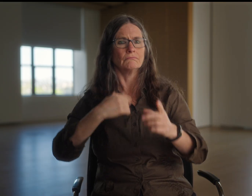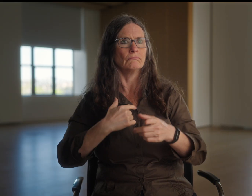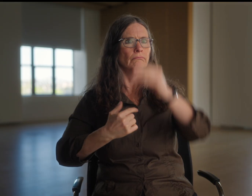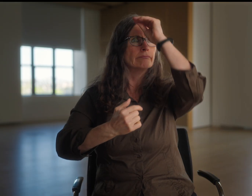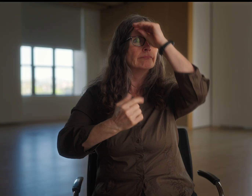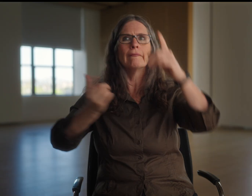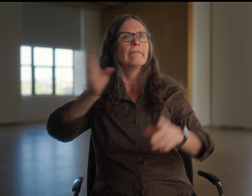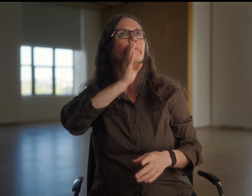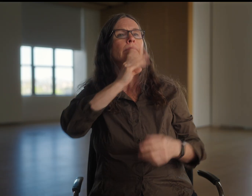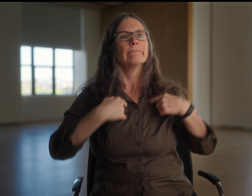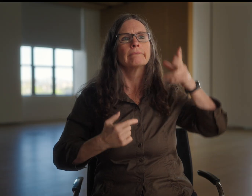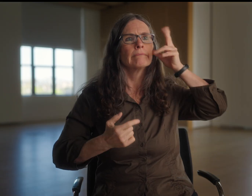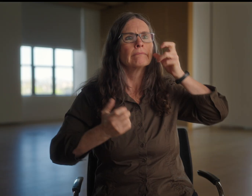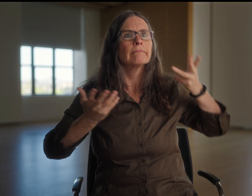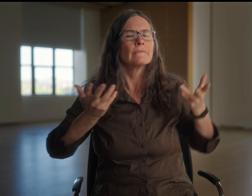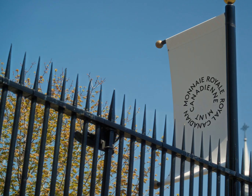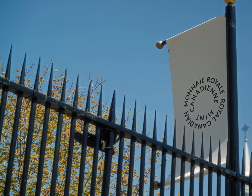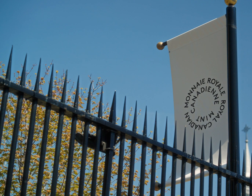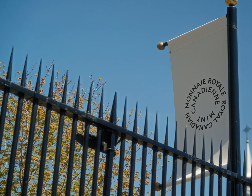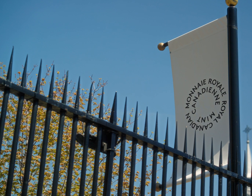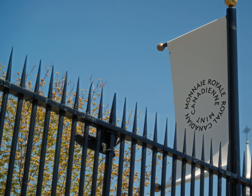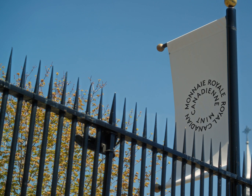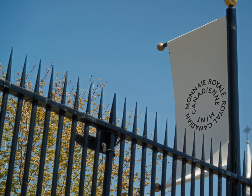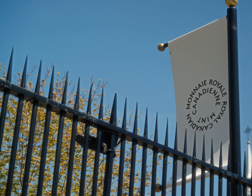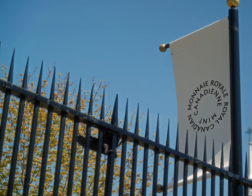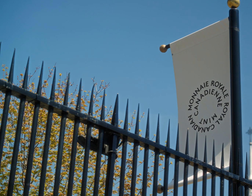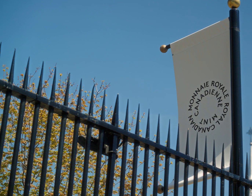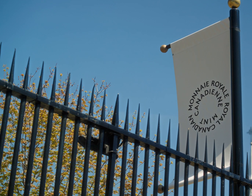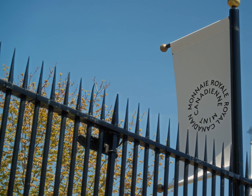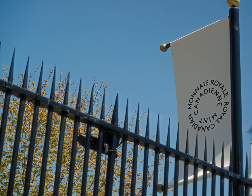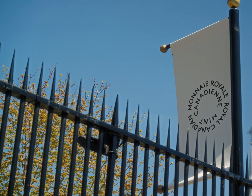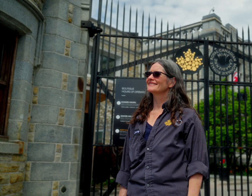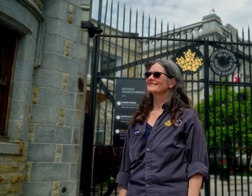and have access to vocabulary and terminology about my work that I never knew.